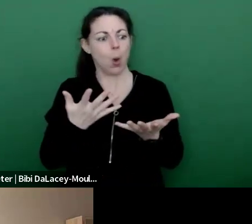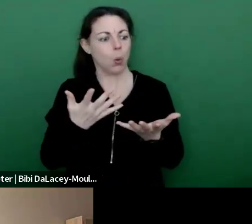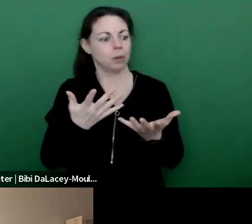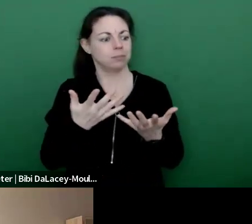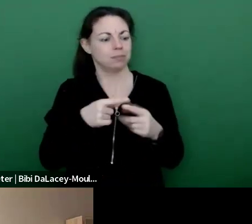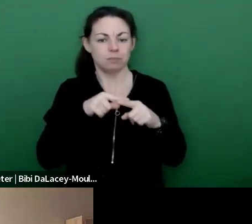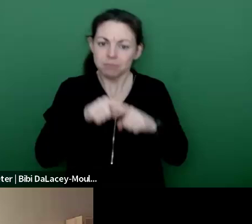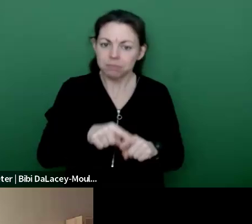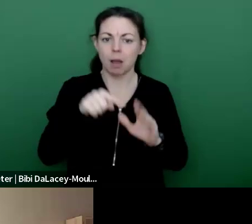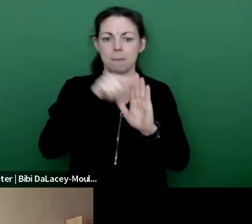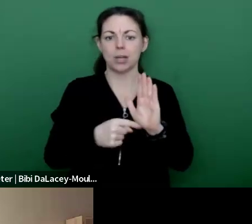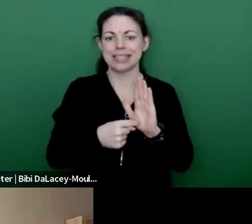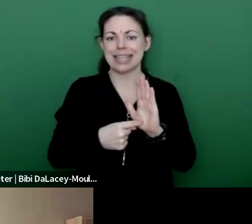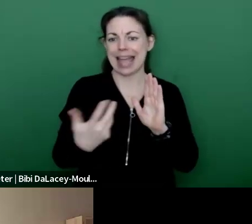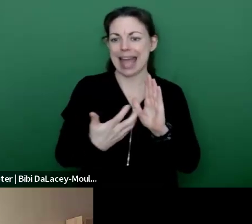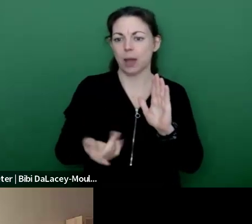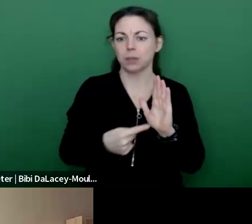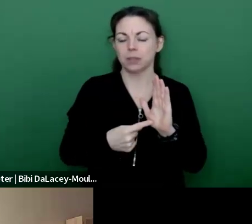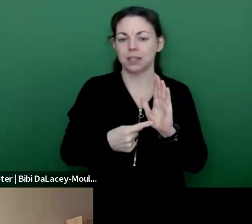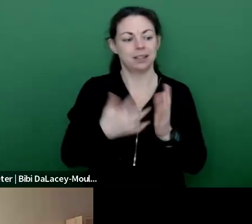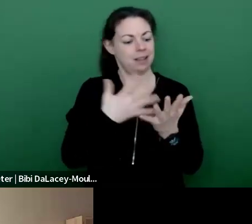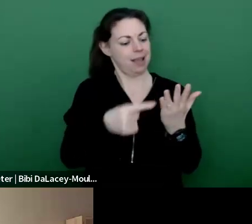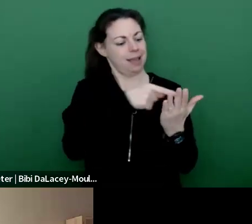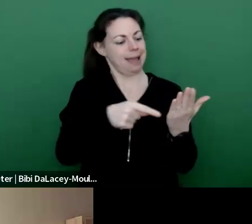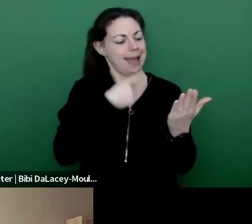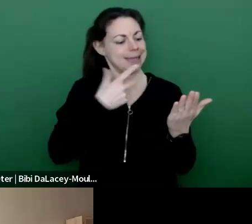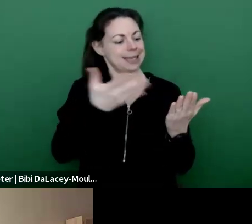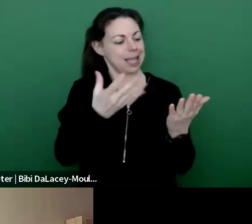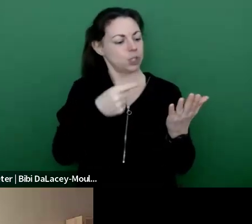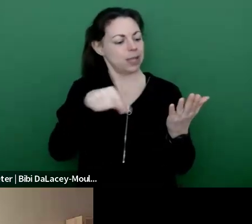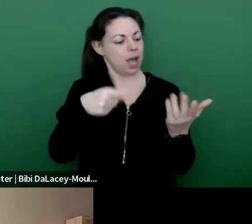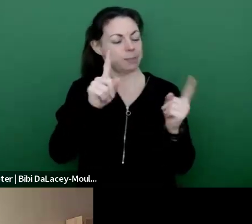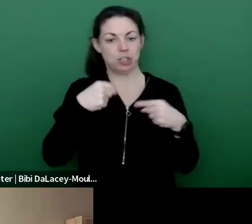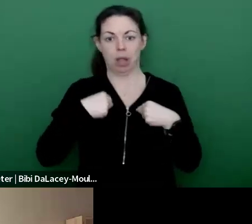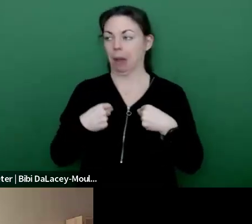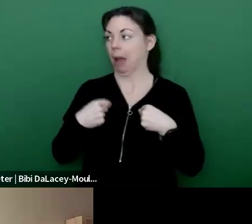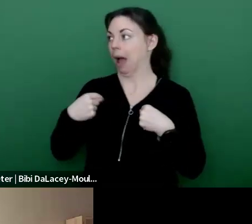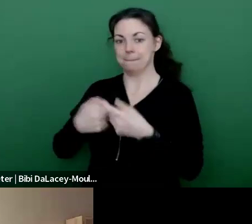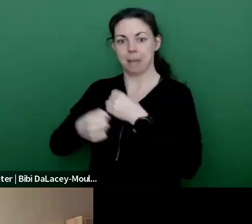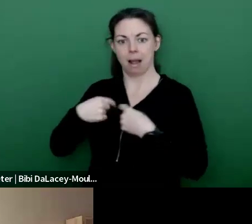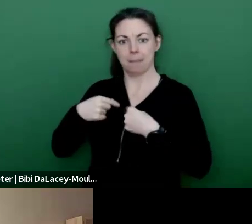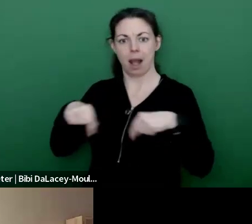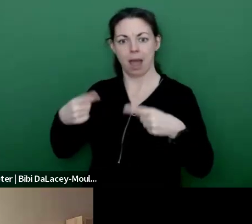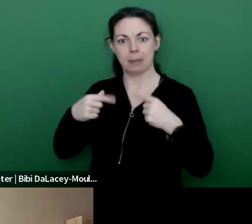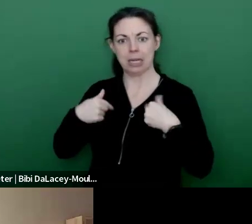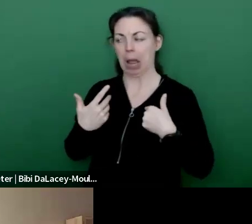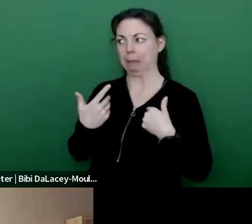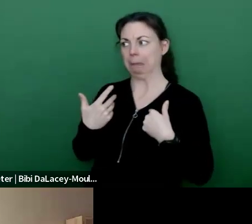and it says, "Okay, but discuss your line manager, or discuss this with the team? Do people know how to apply things consistently and fairly